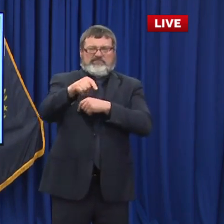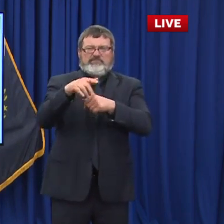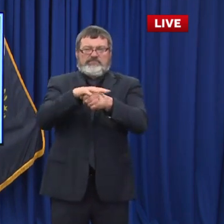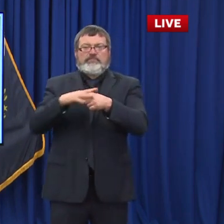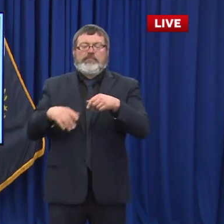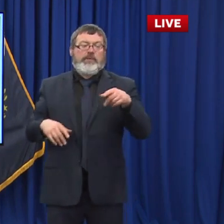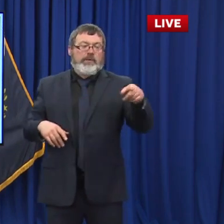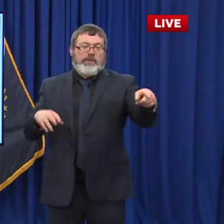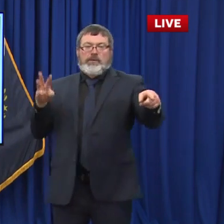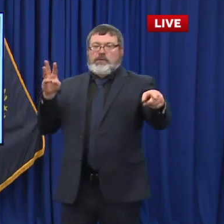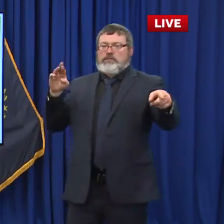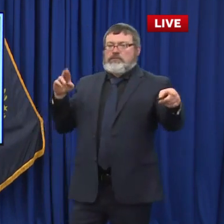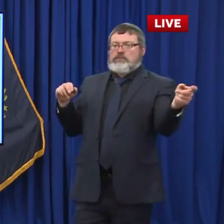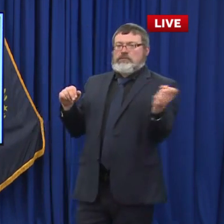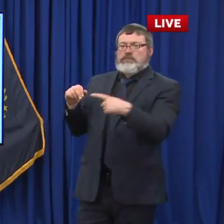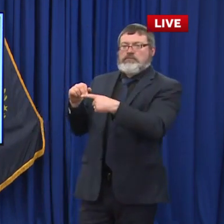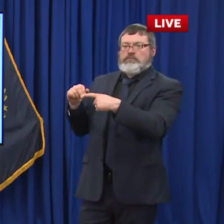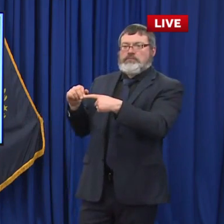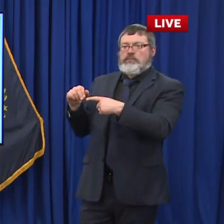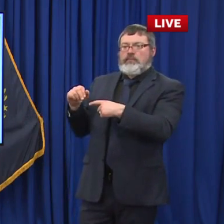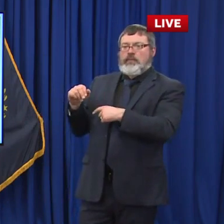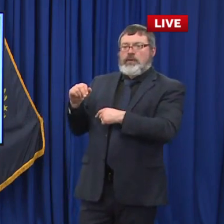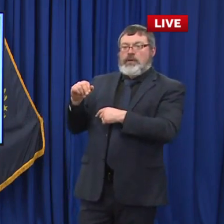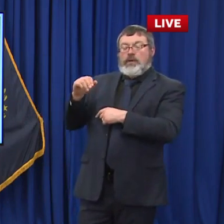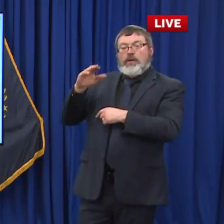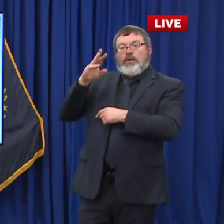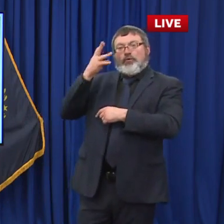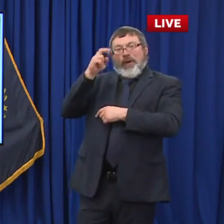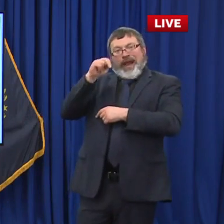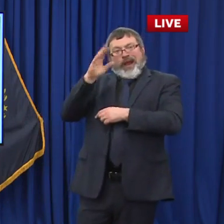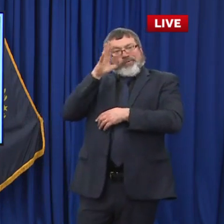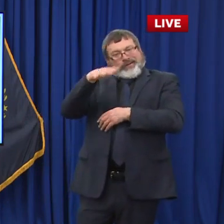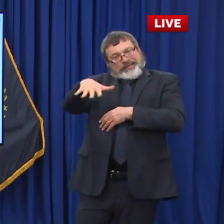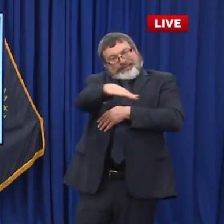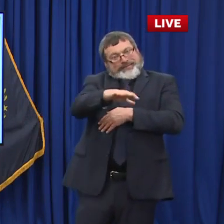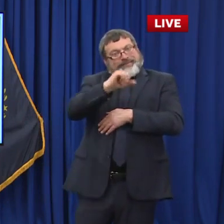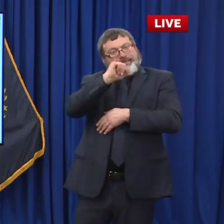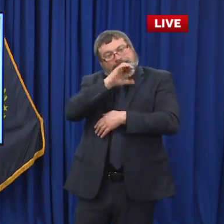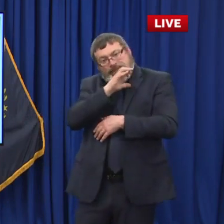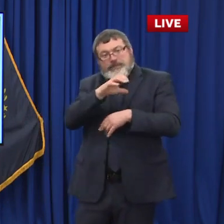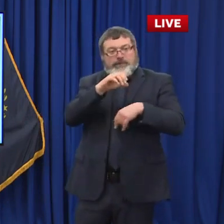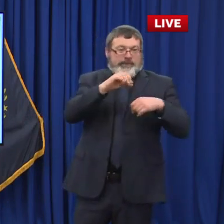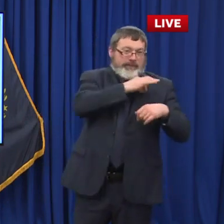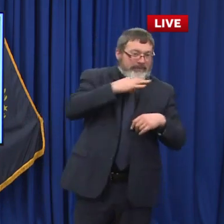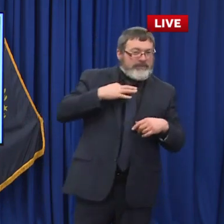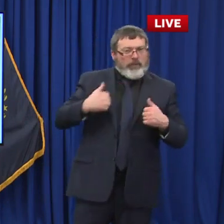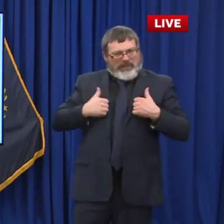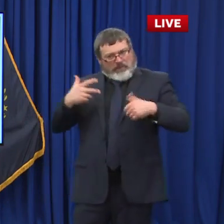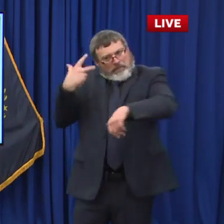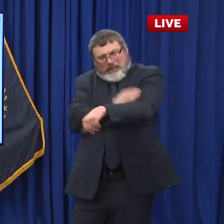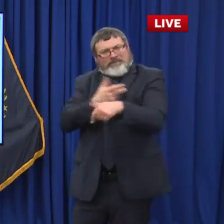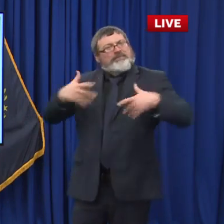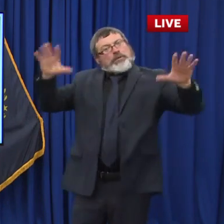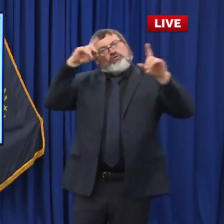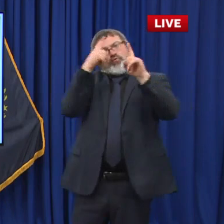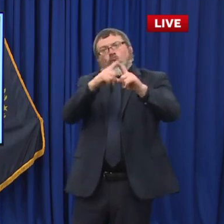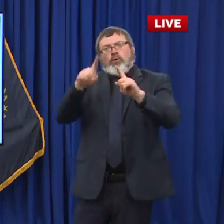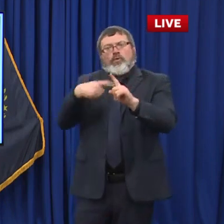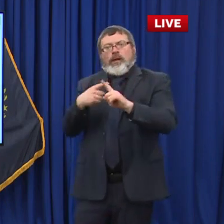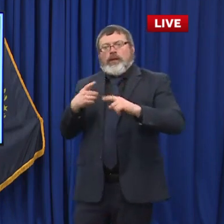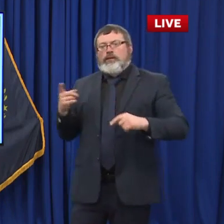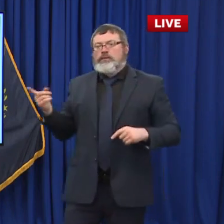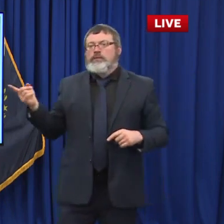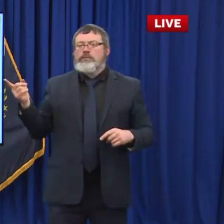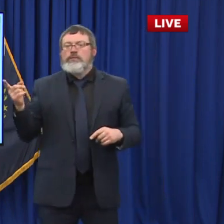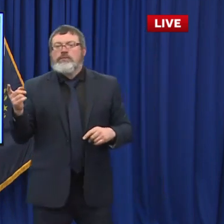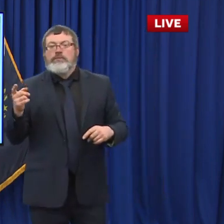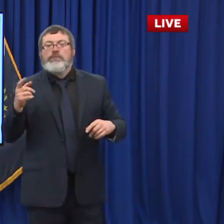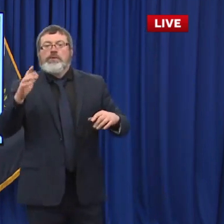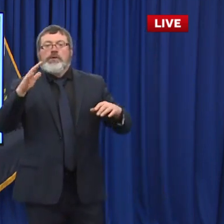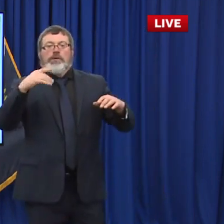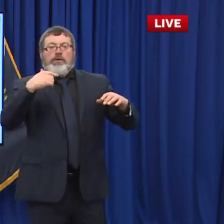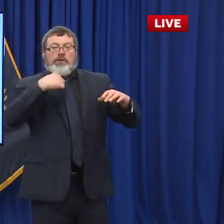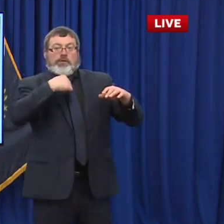SO YOU HAVE A TARGET DATE FOR THE MAJORITY OR ALMOST ALL OF THAT LONG-TERM CARE POPULATION TO HAVE RECEIVED THE VACCINE OUR MOST VULNERABLE POPULATION THE FIRST 100,000 OF PHASE ONE.